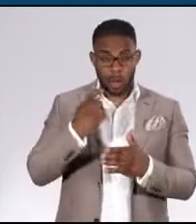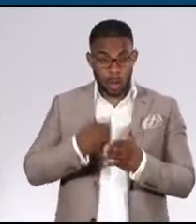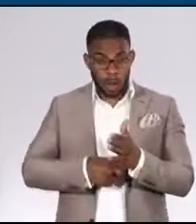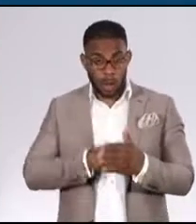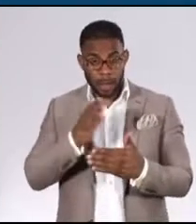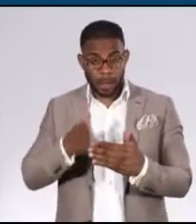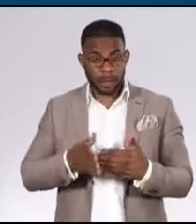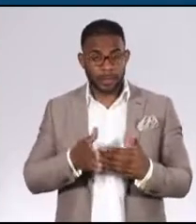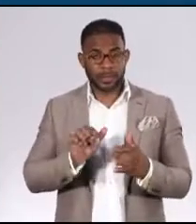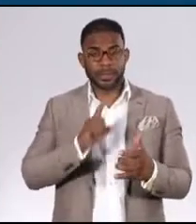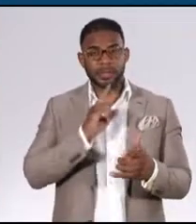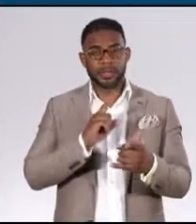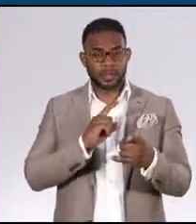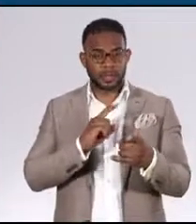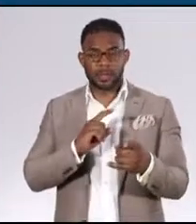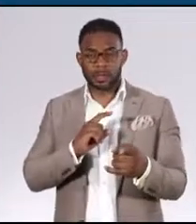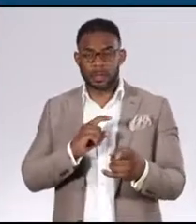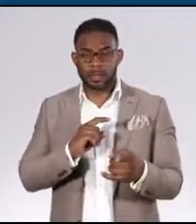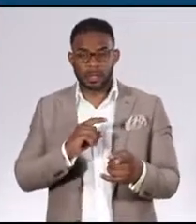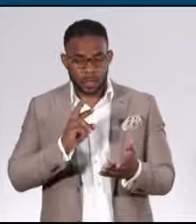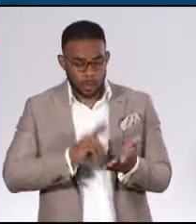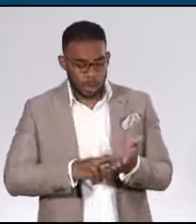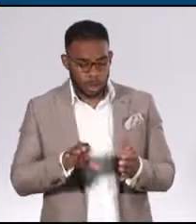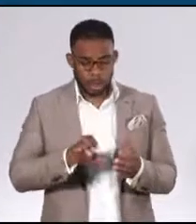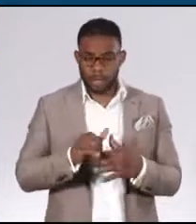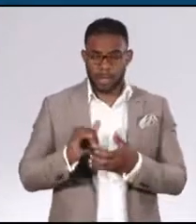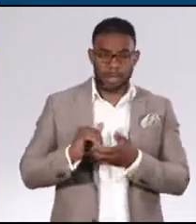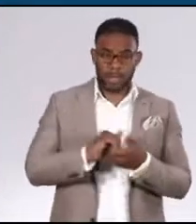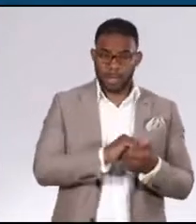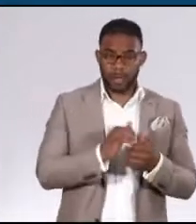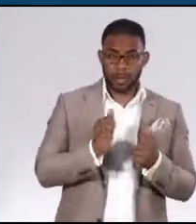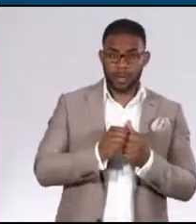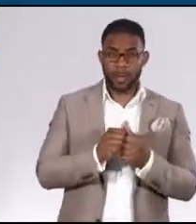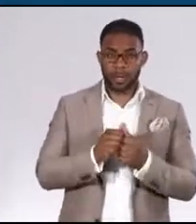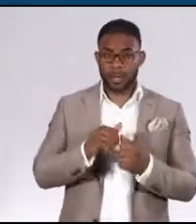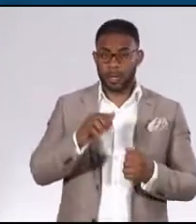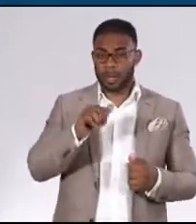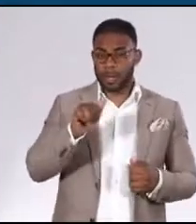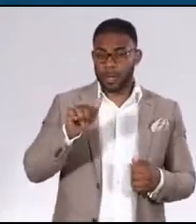this is uh this was a research done in collaboration with the arp and often labs.